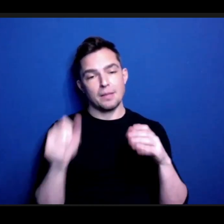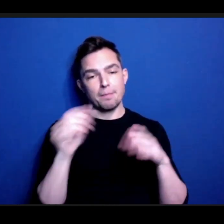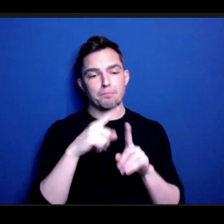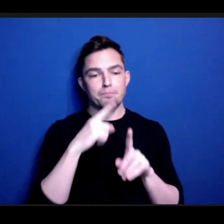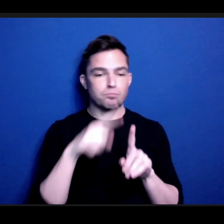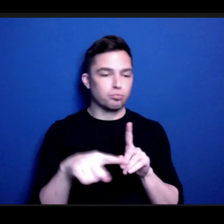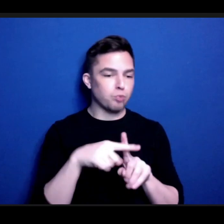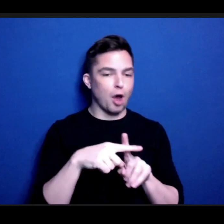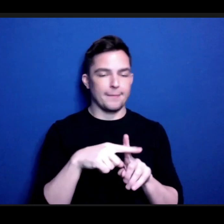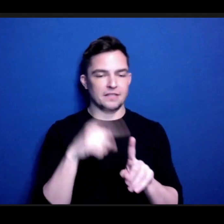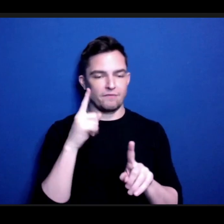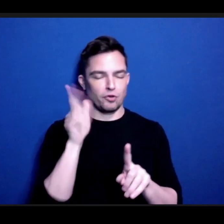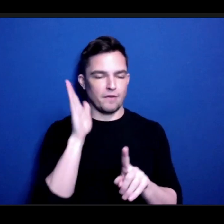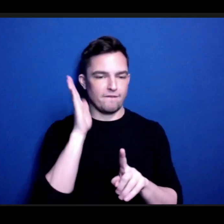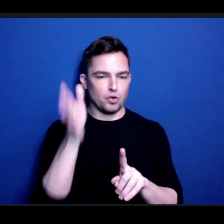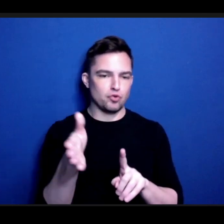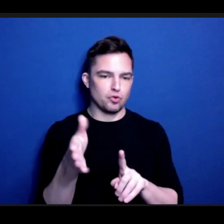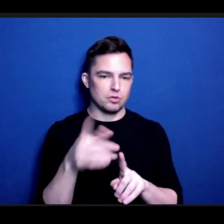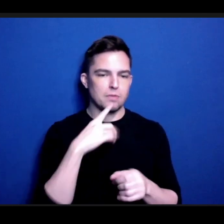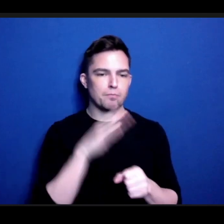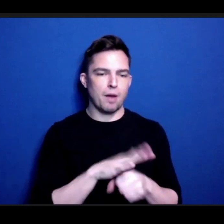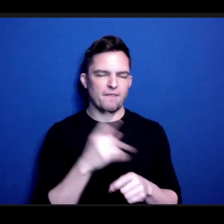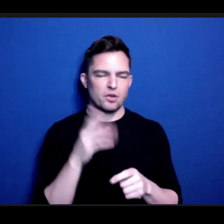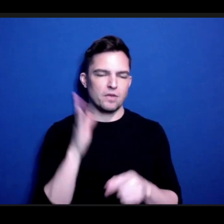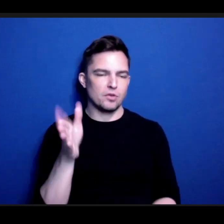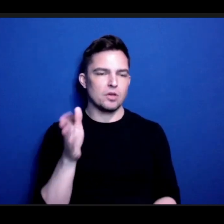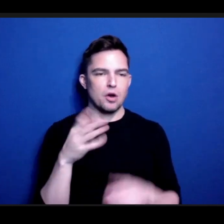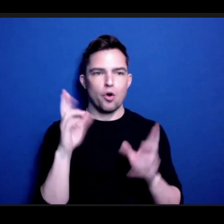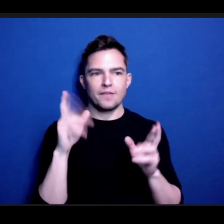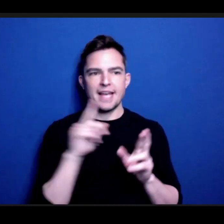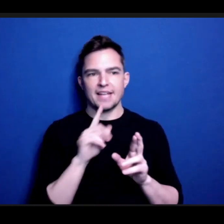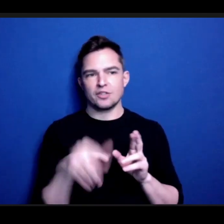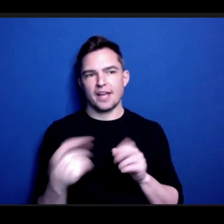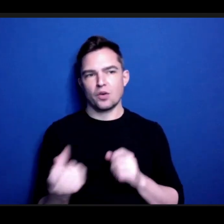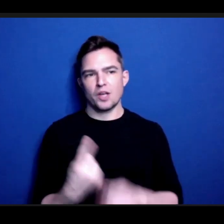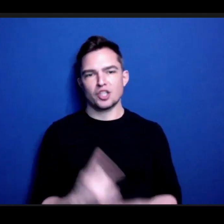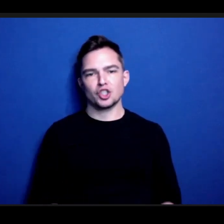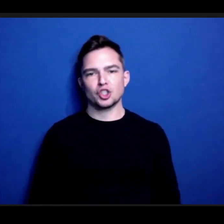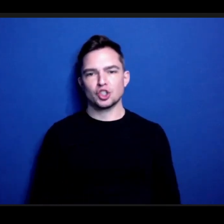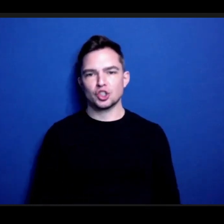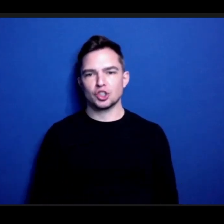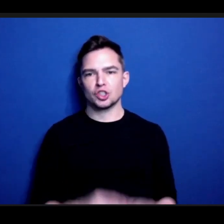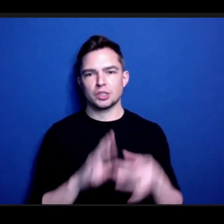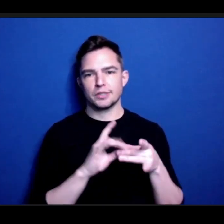And yeah. And so I hope that answers that question in terms of, you know, the training